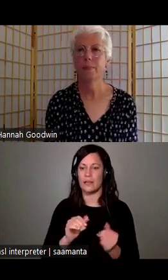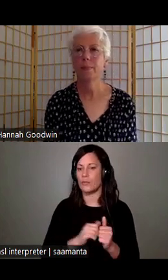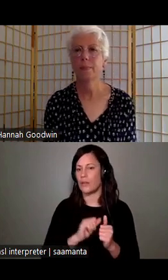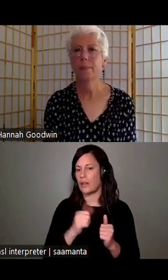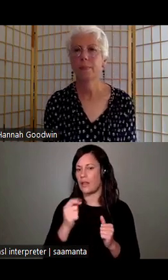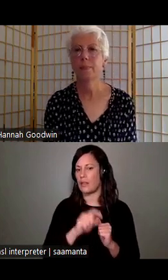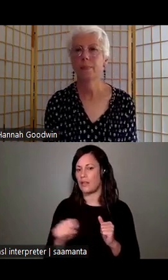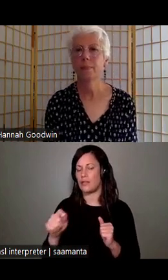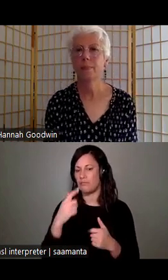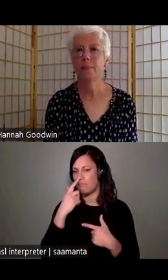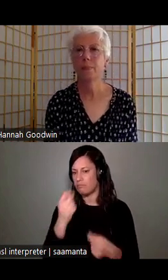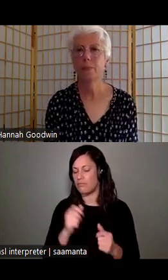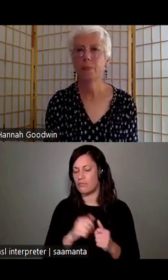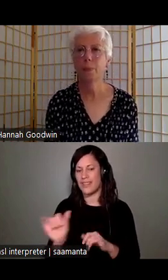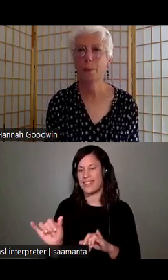that are interested in the same subjects.